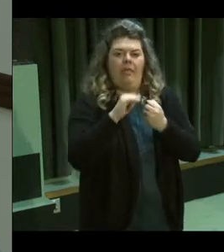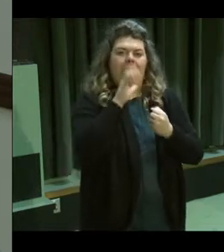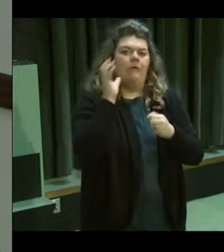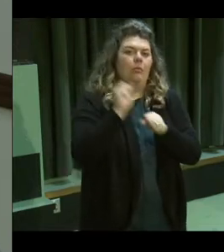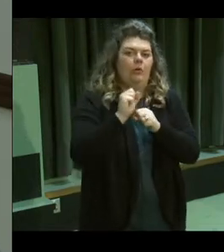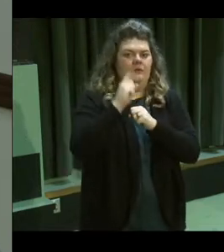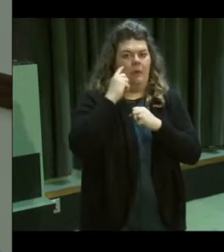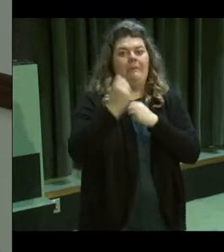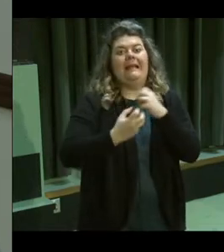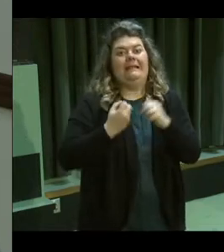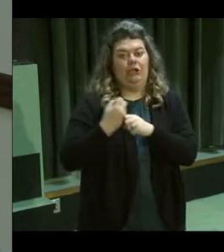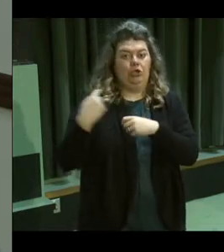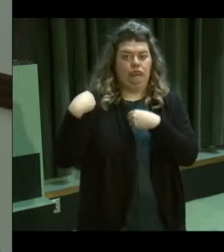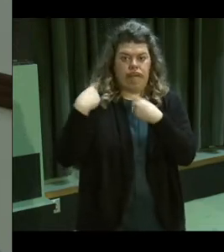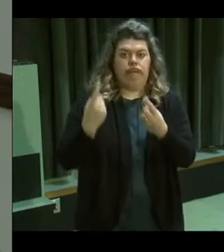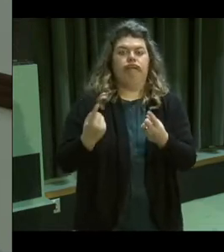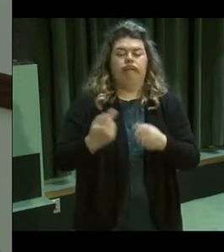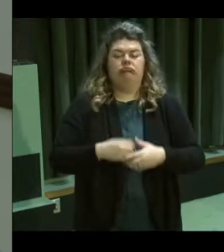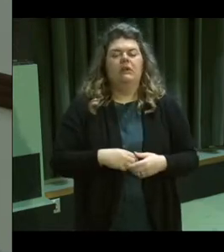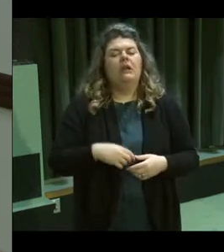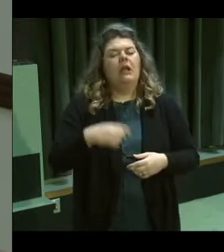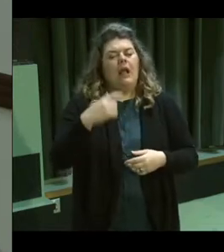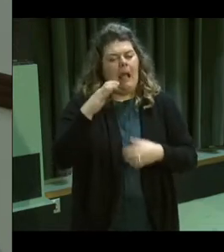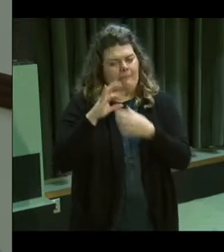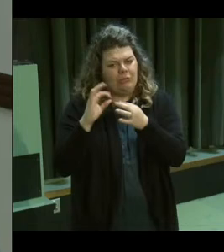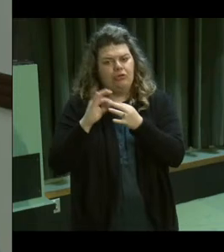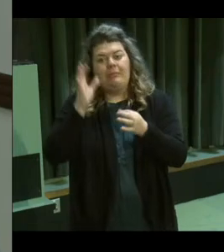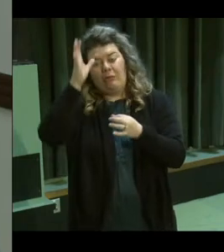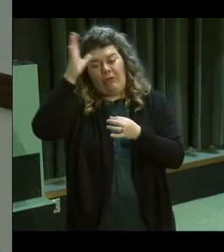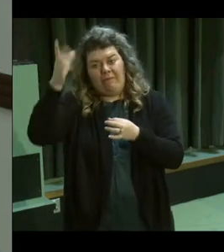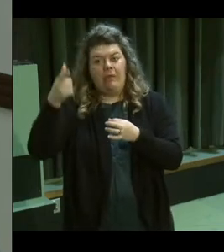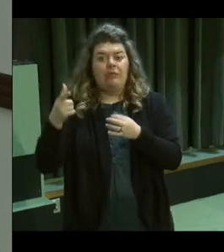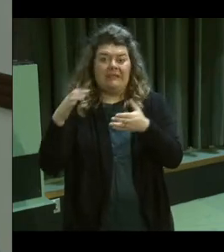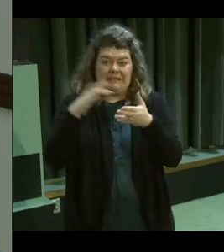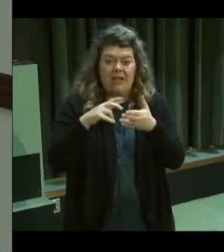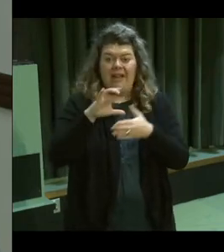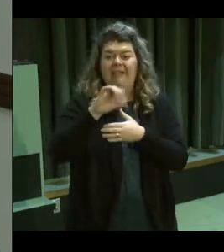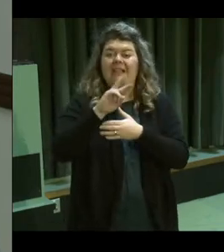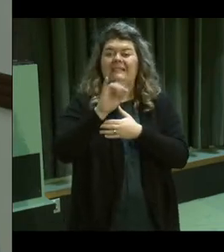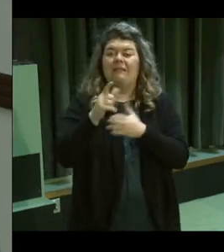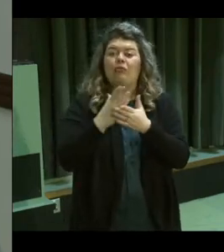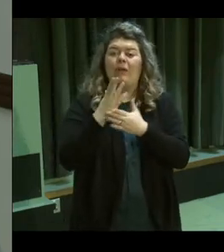the farmworkers for so many years. Like I had mentioned, my